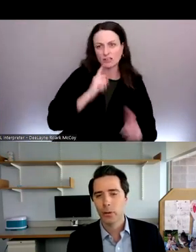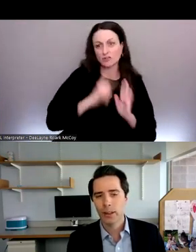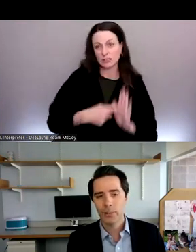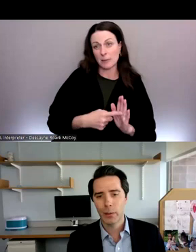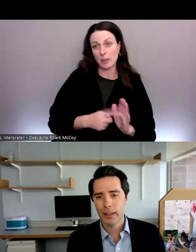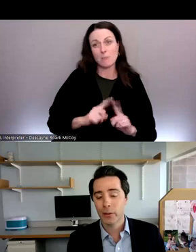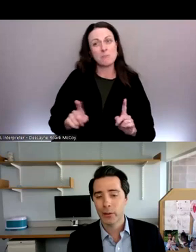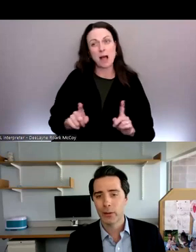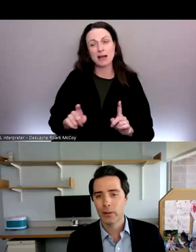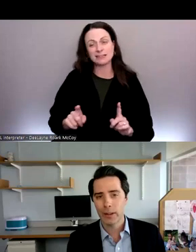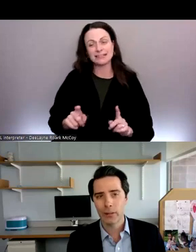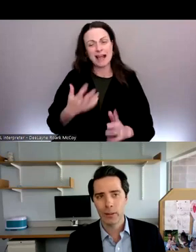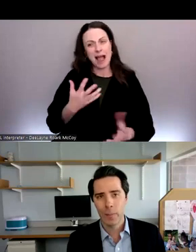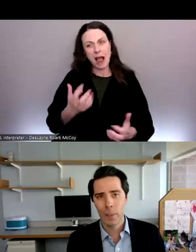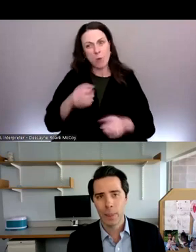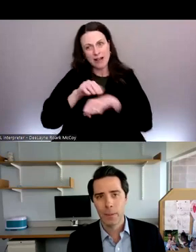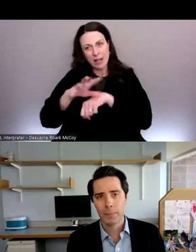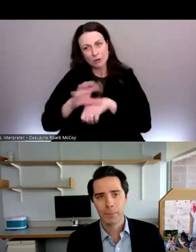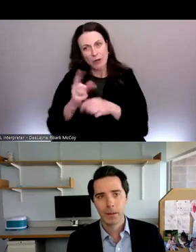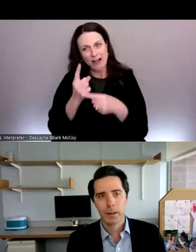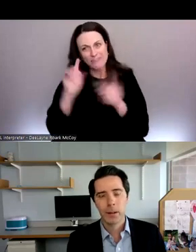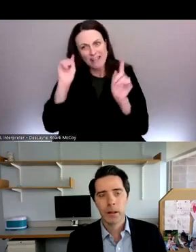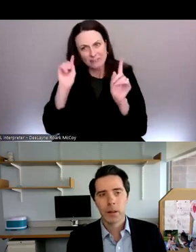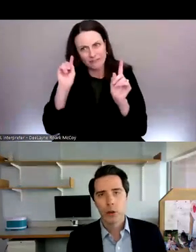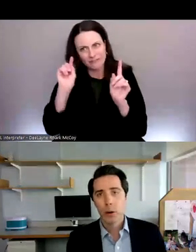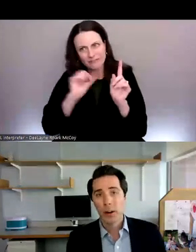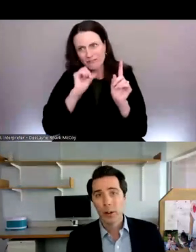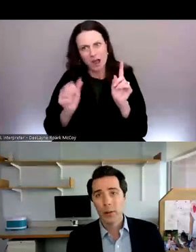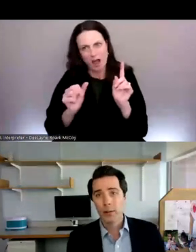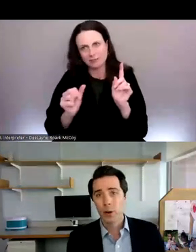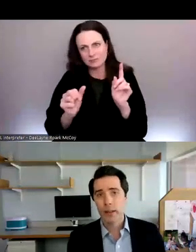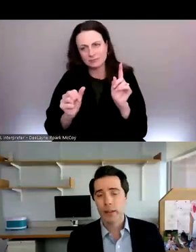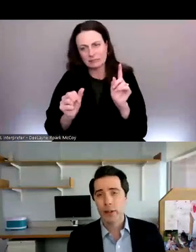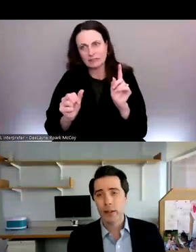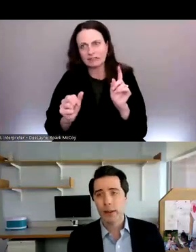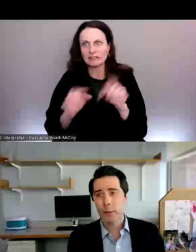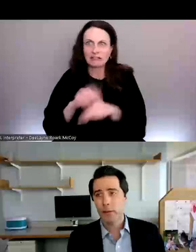would like to be able to counsel effectively